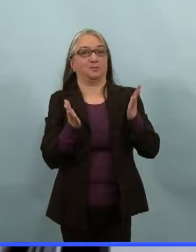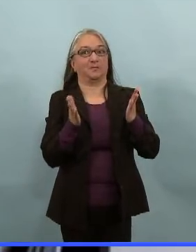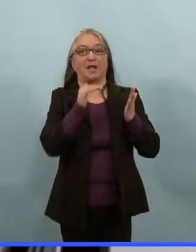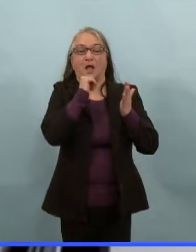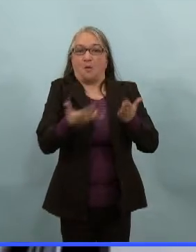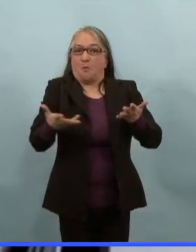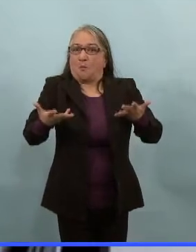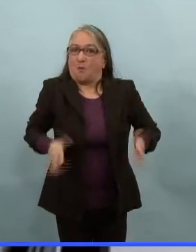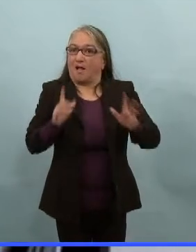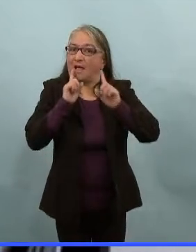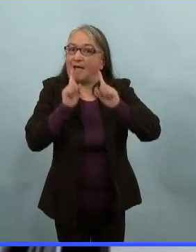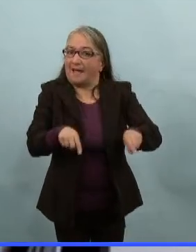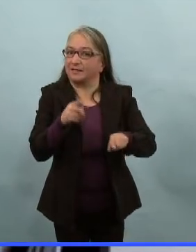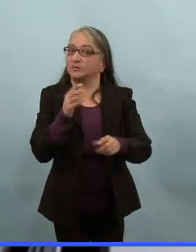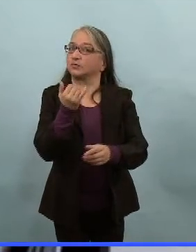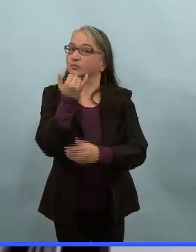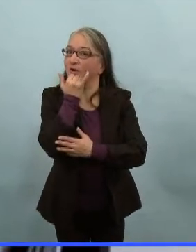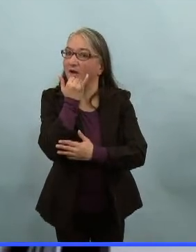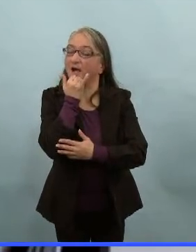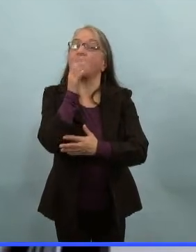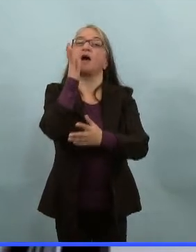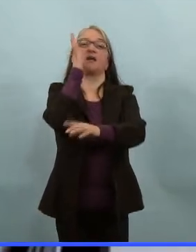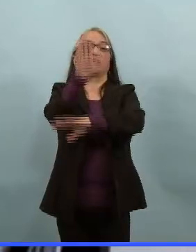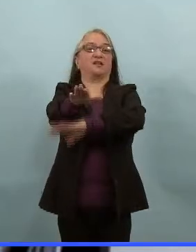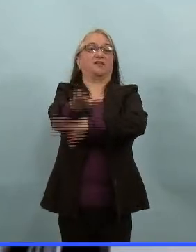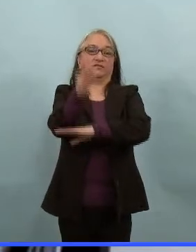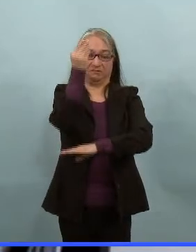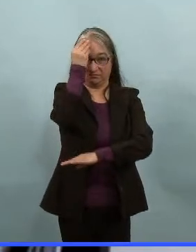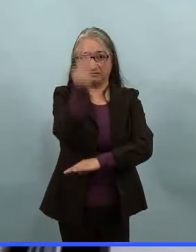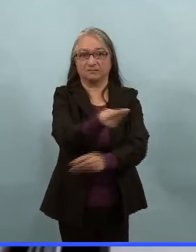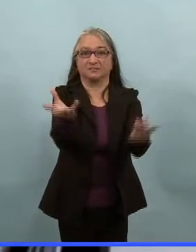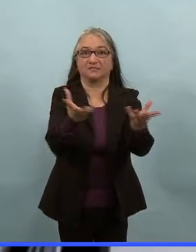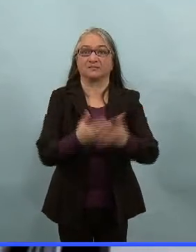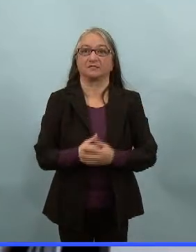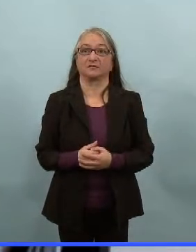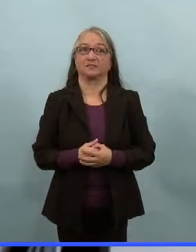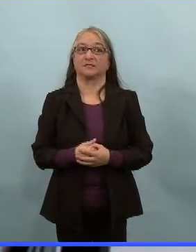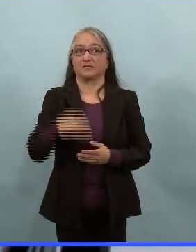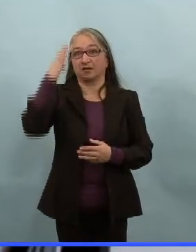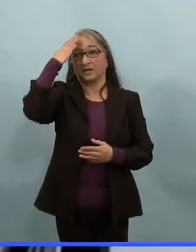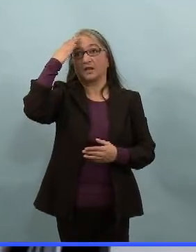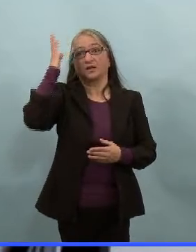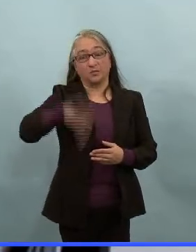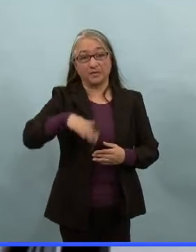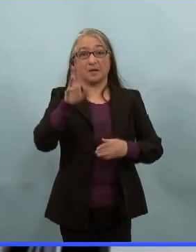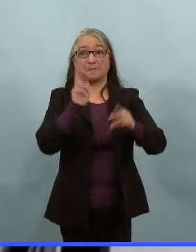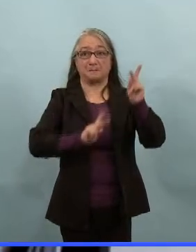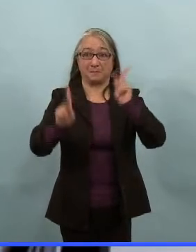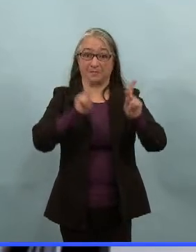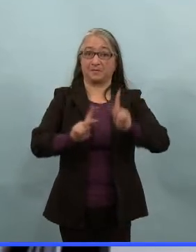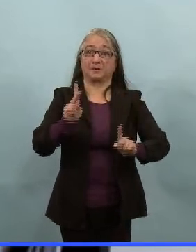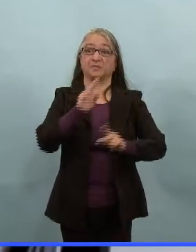afternoon um what i know is that for those people who are over the age of 50 that we're still only